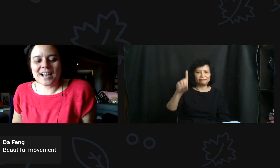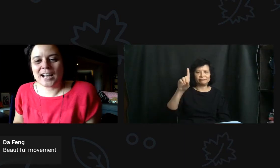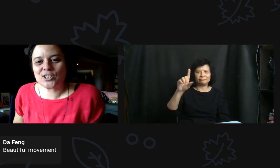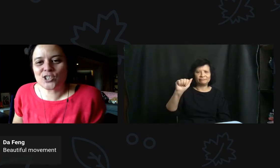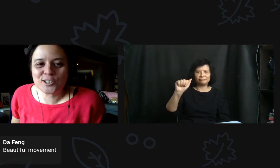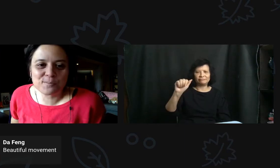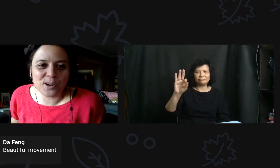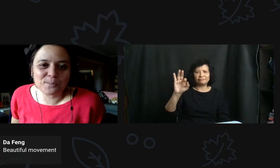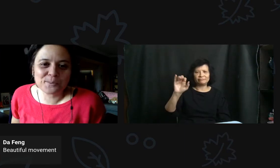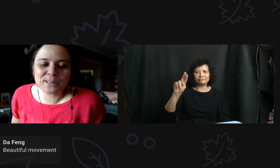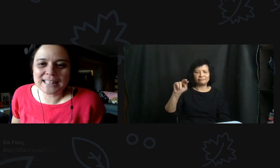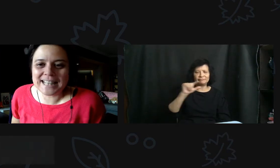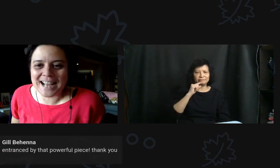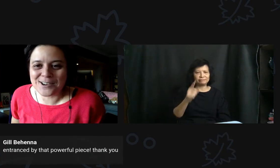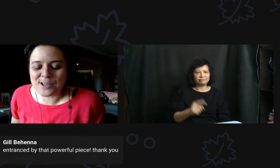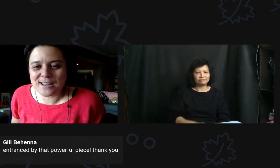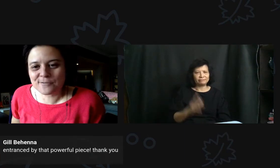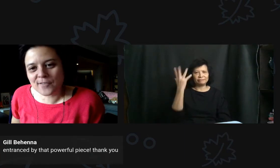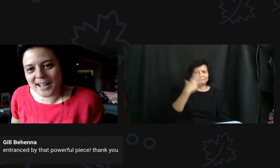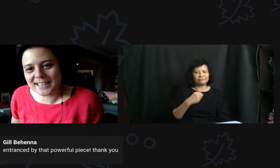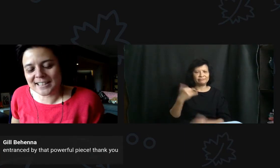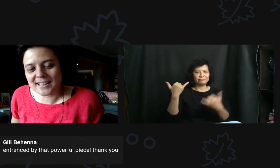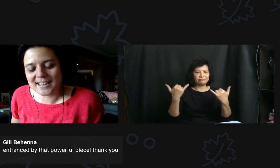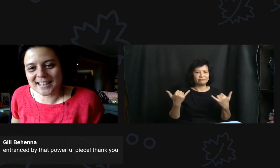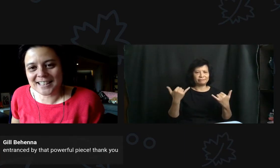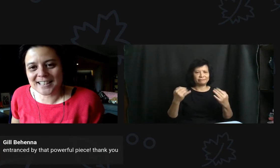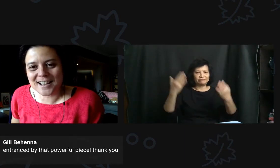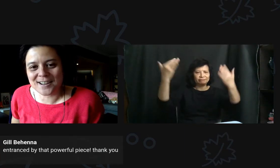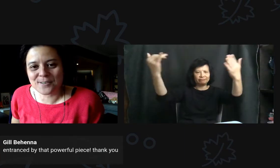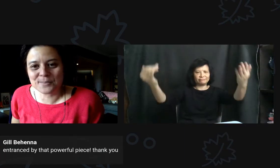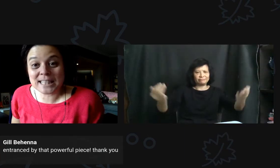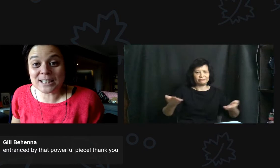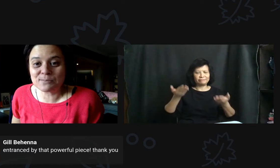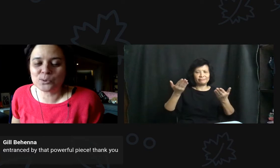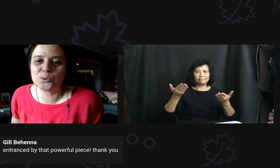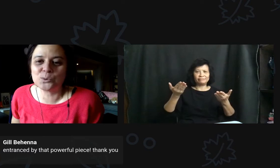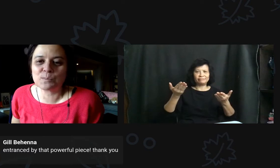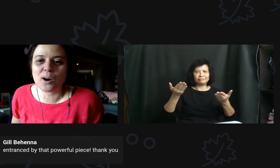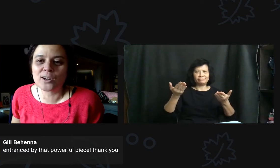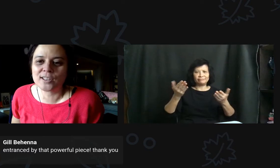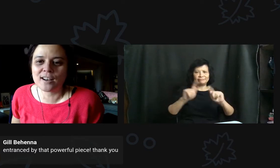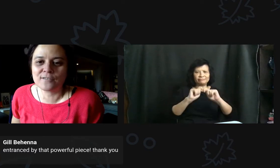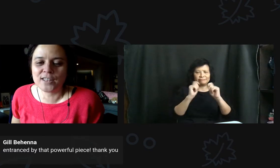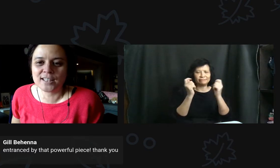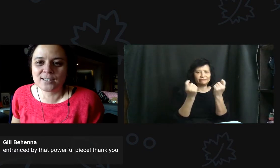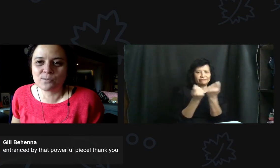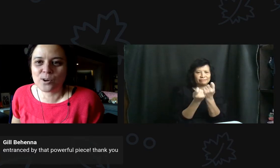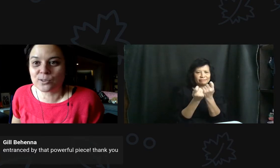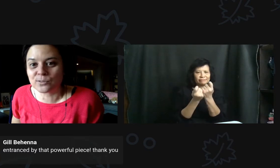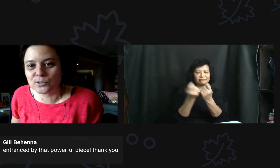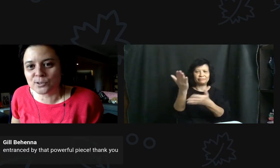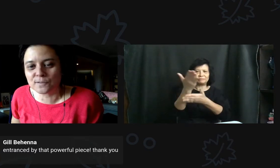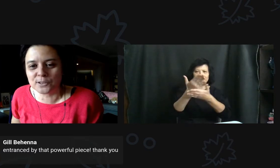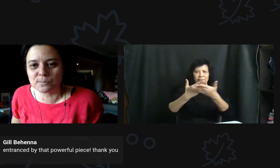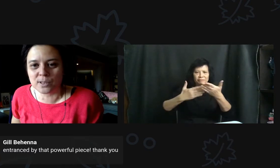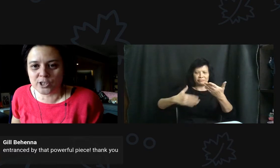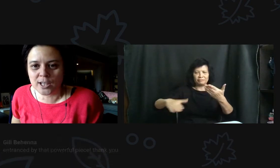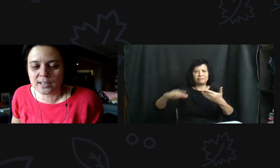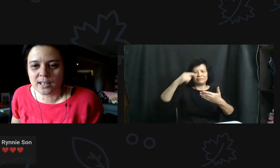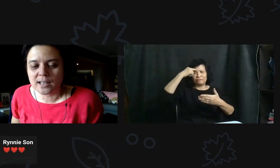I should probably now invite the team who is part of this wonderful film project.